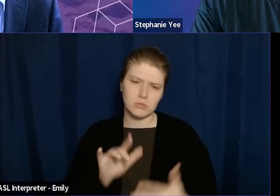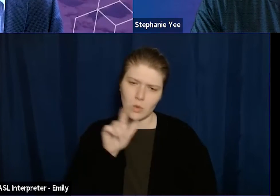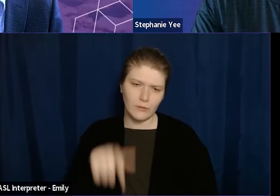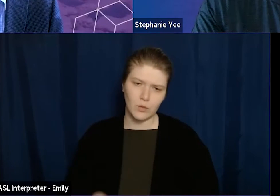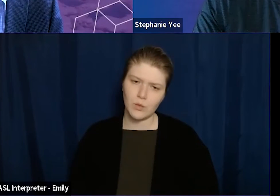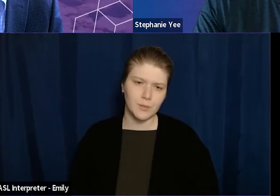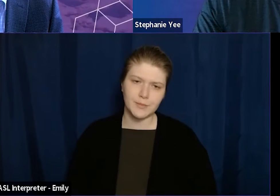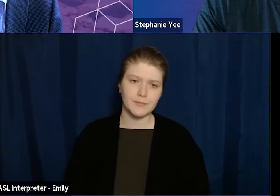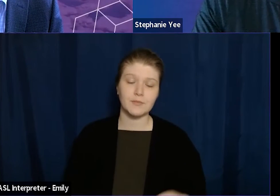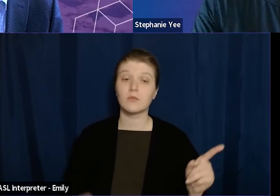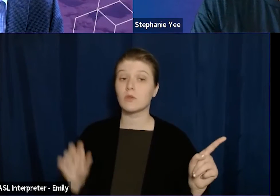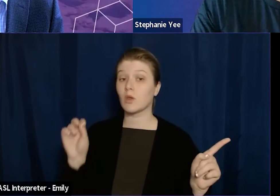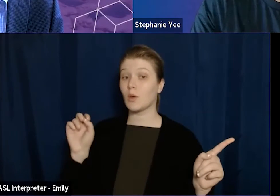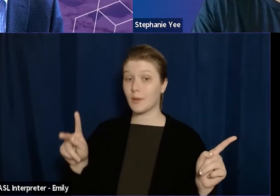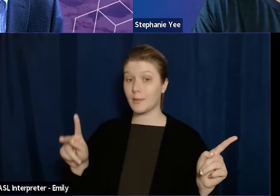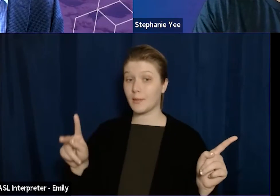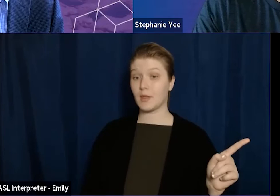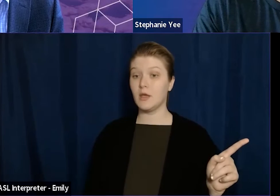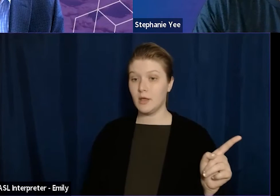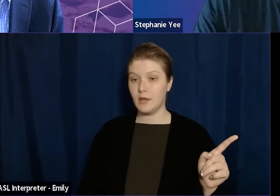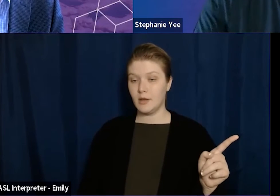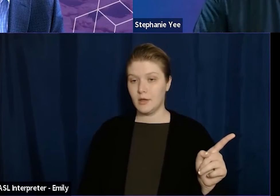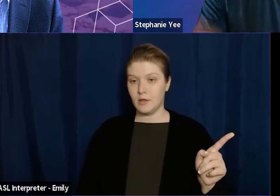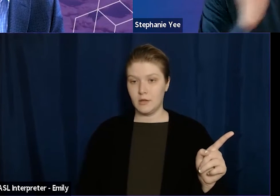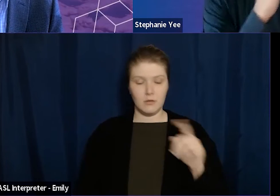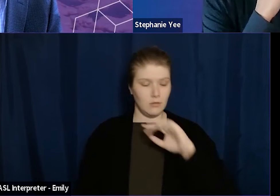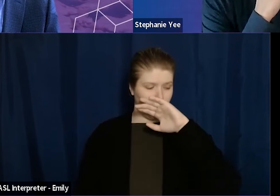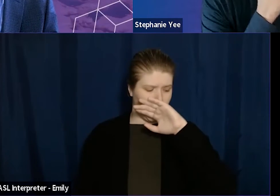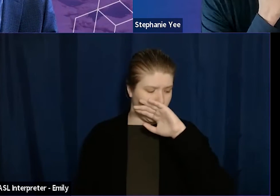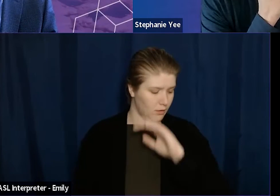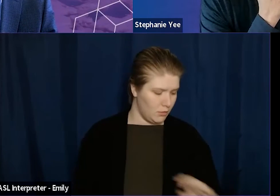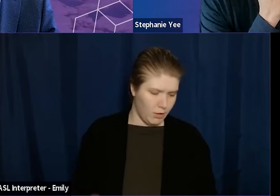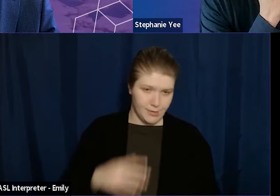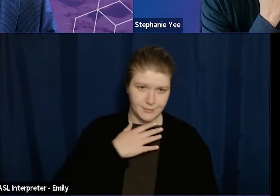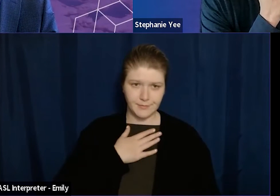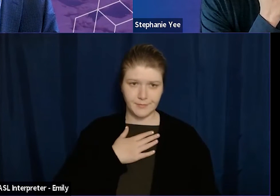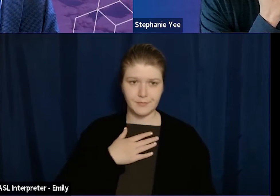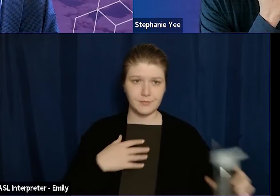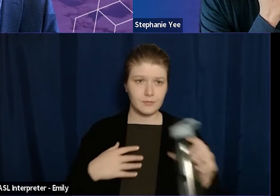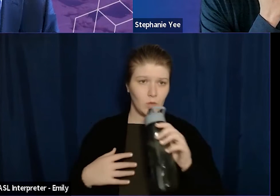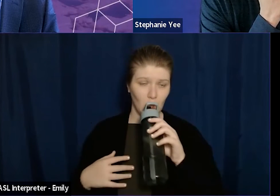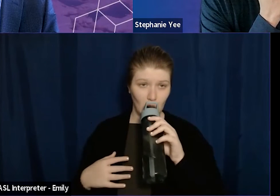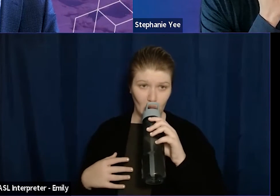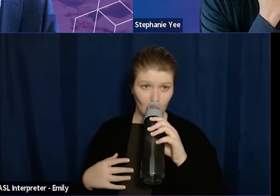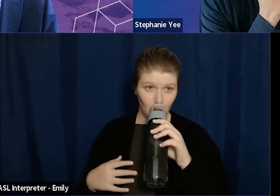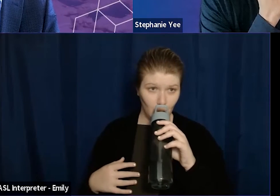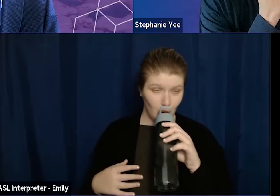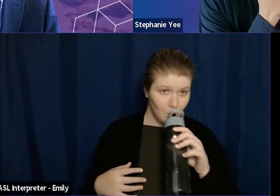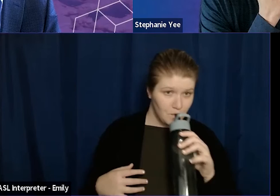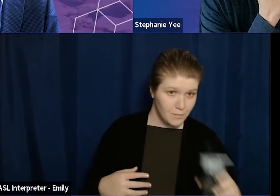When the The next question says, when the proposed project has no postdoc support planned,